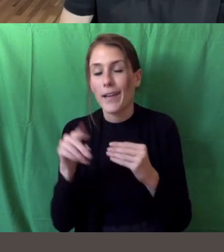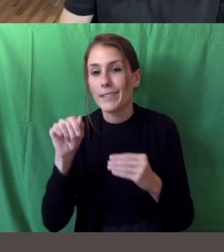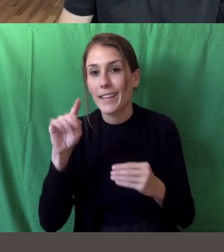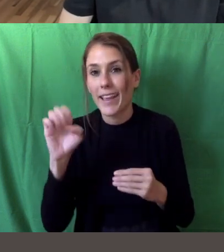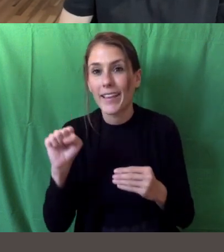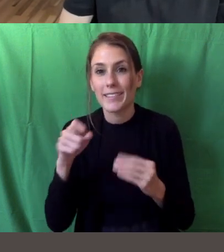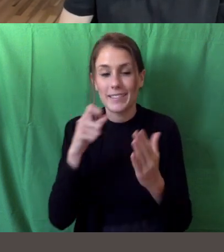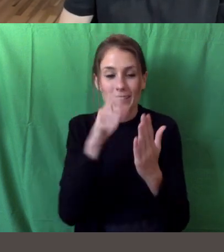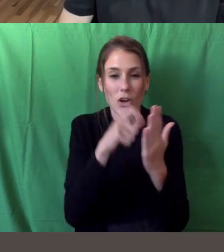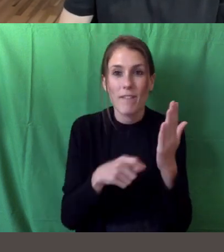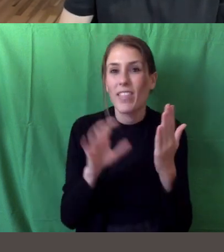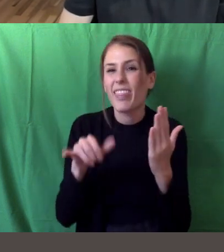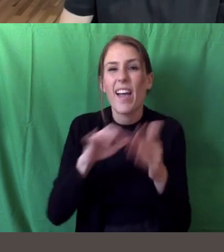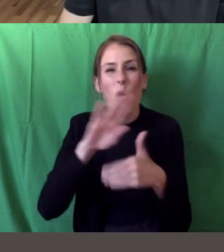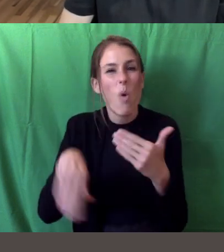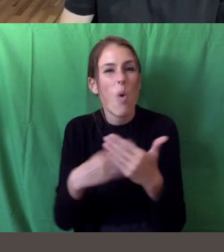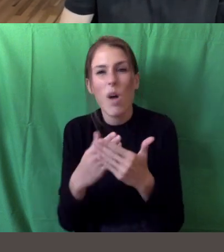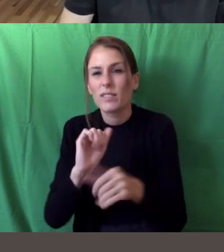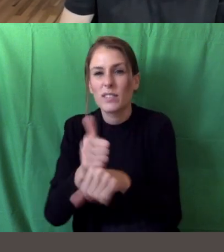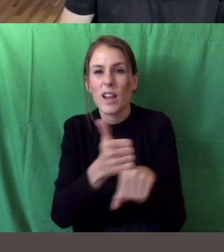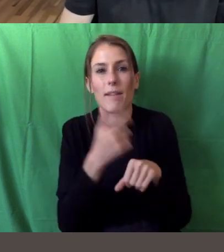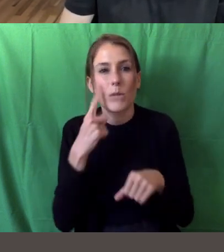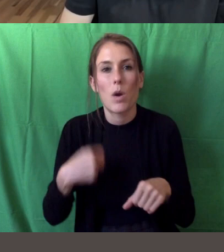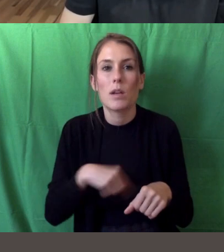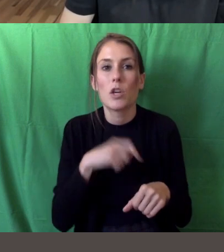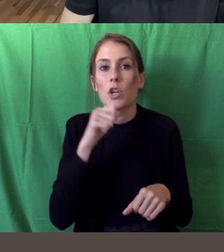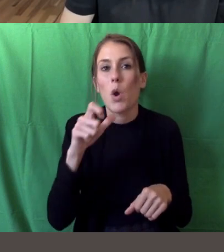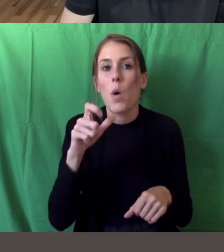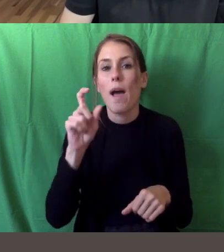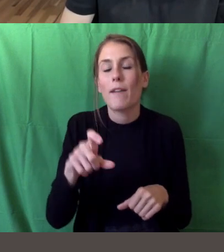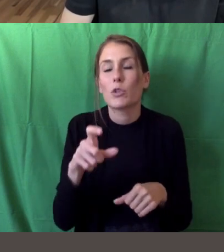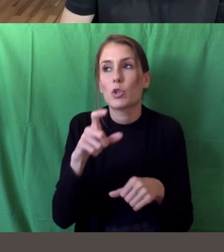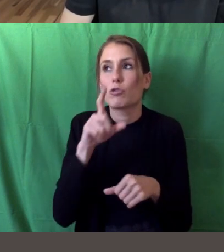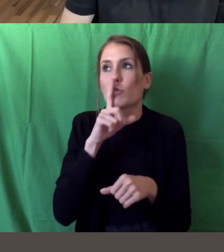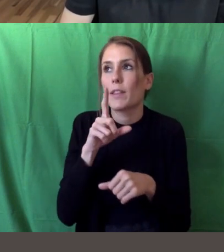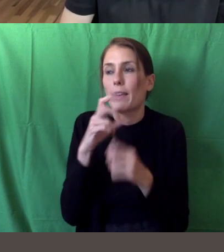All of that fully set up for us. And again, you don't have to necessarily care about that to-do part.